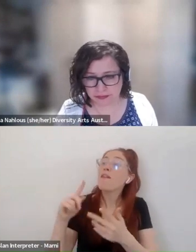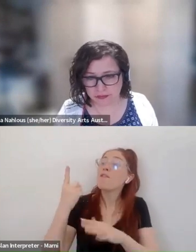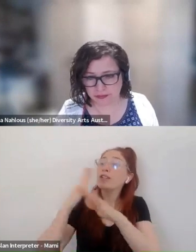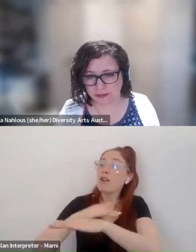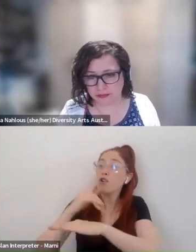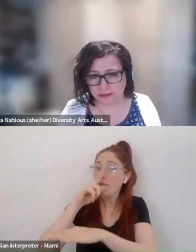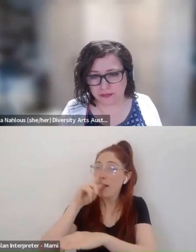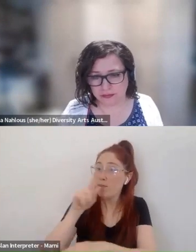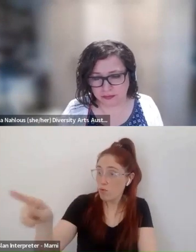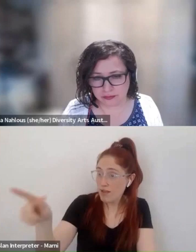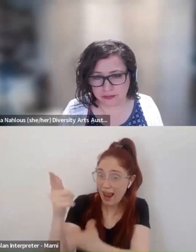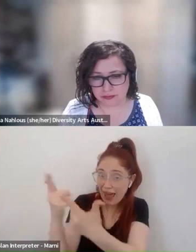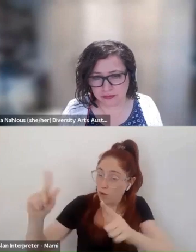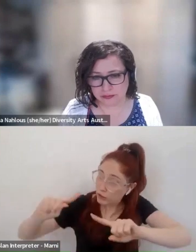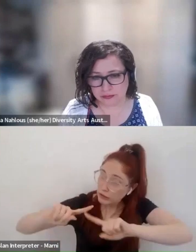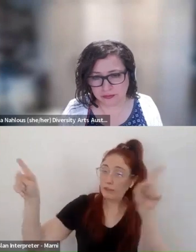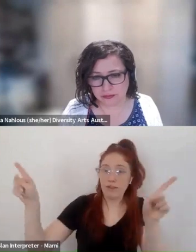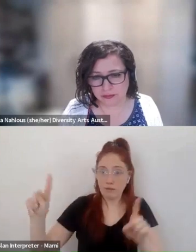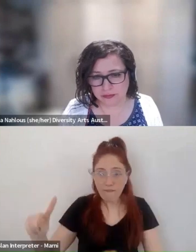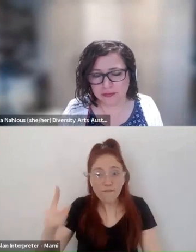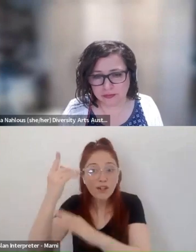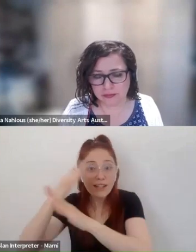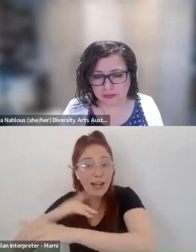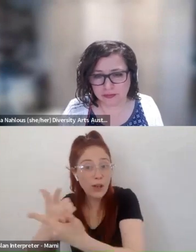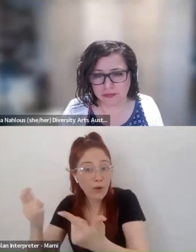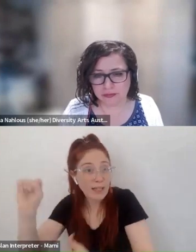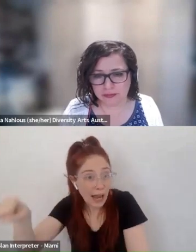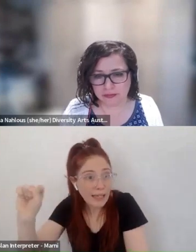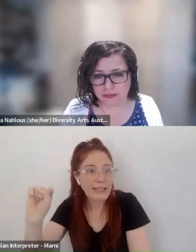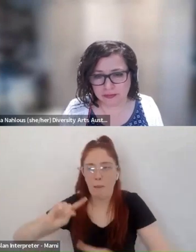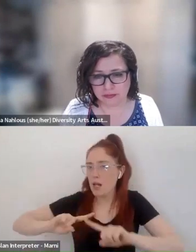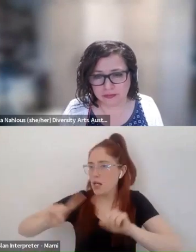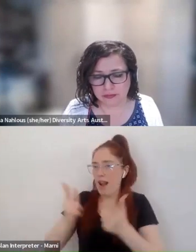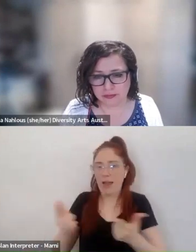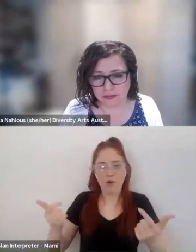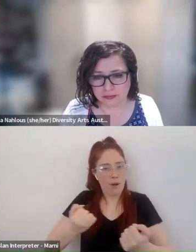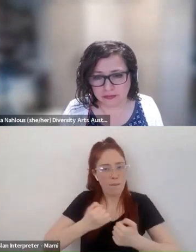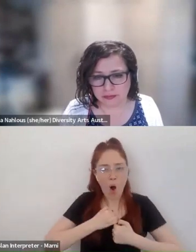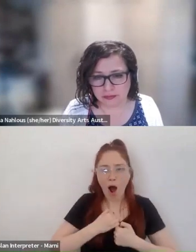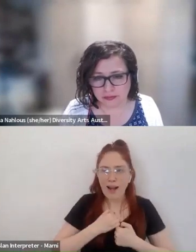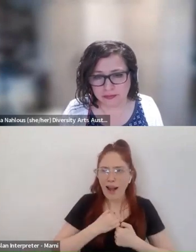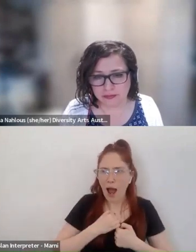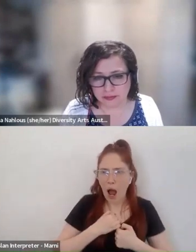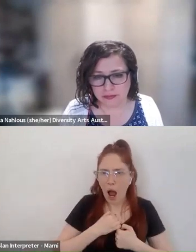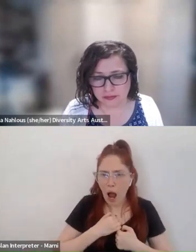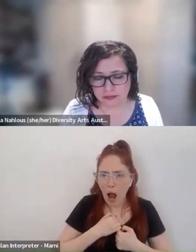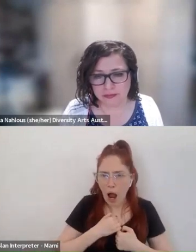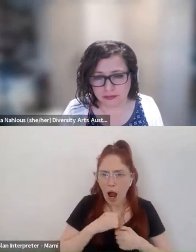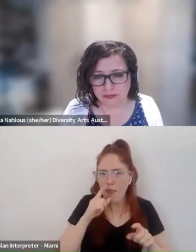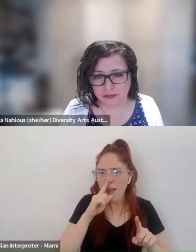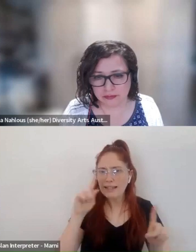That's not that's a First Nations language, but not my own. How do we make sense of that, in terms of being able to